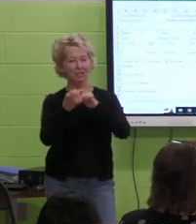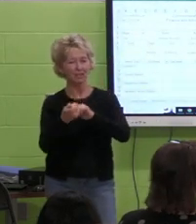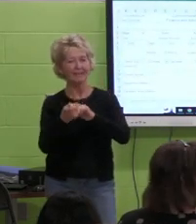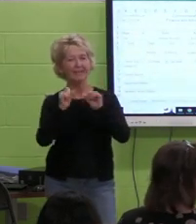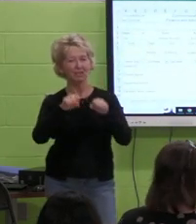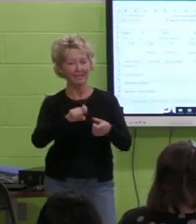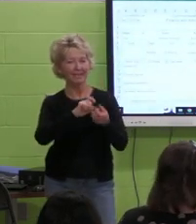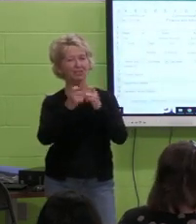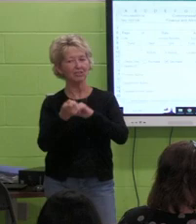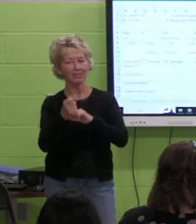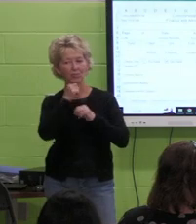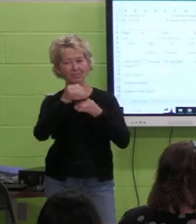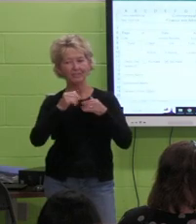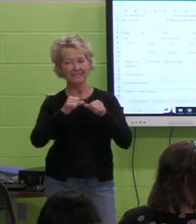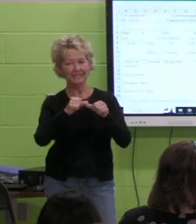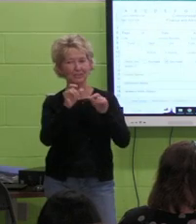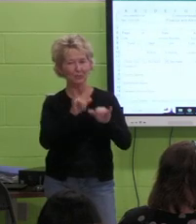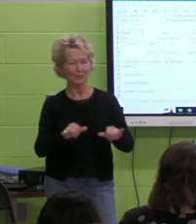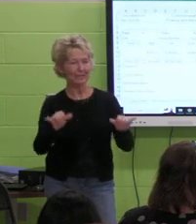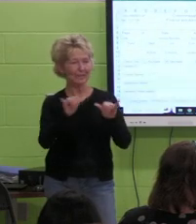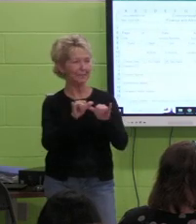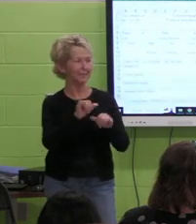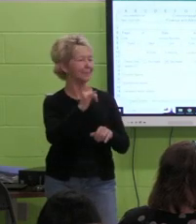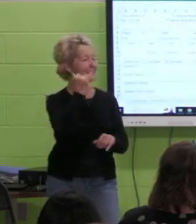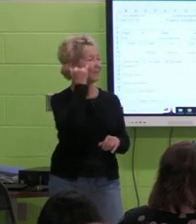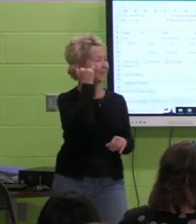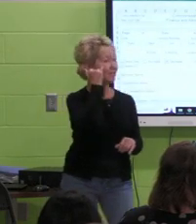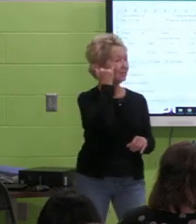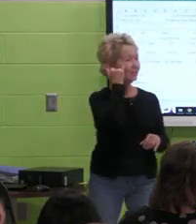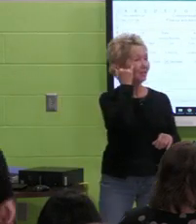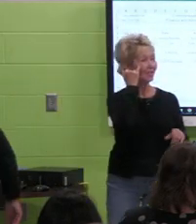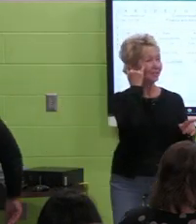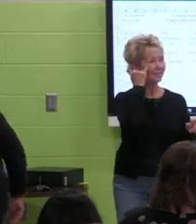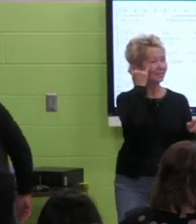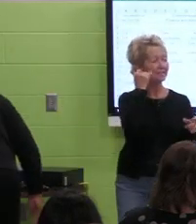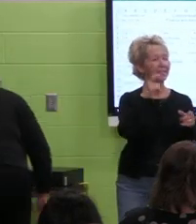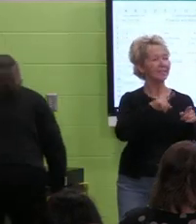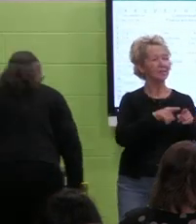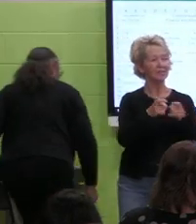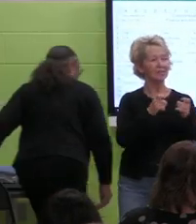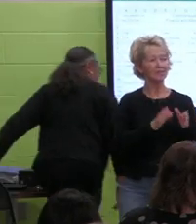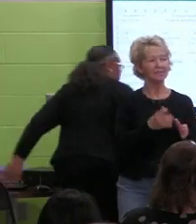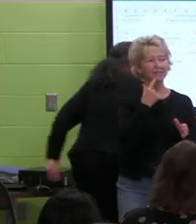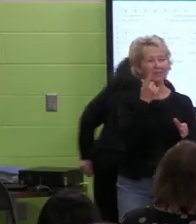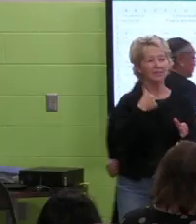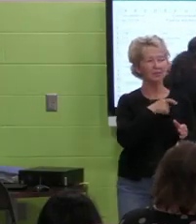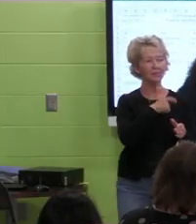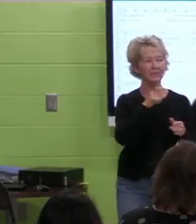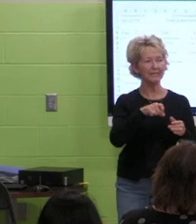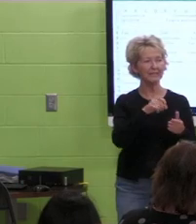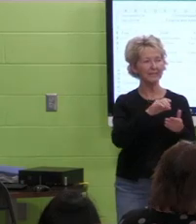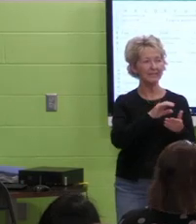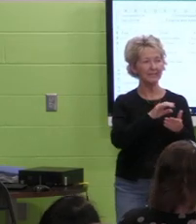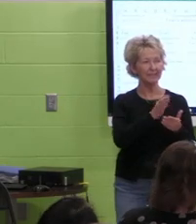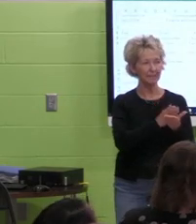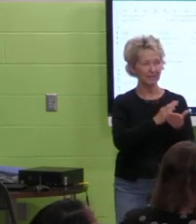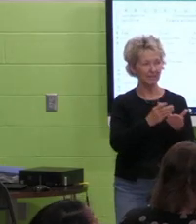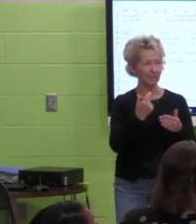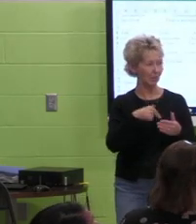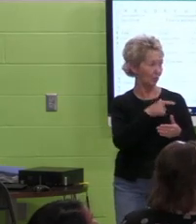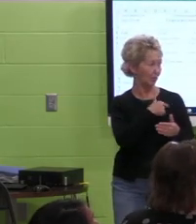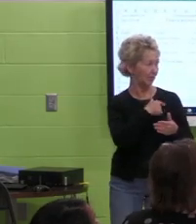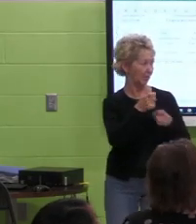okay hey jarod so as directors you you said we need a budget as directors will we receive what